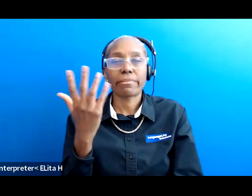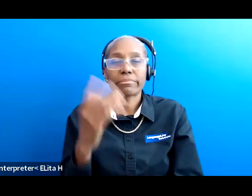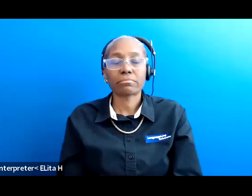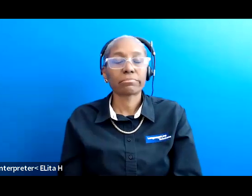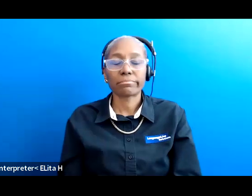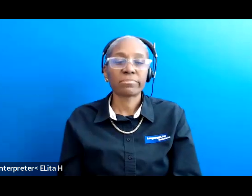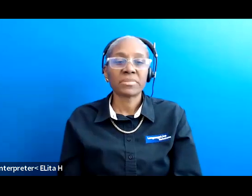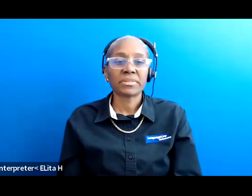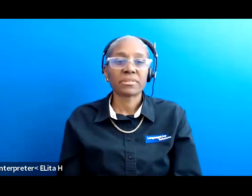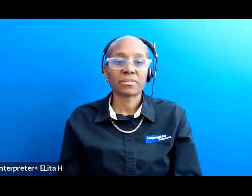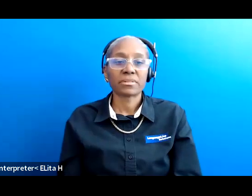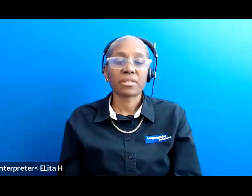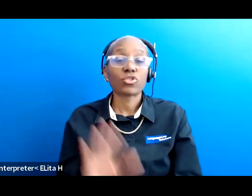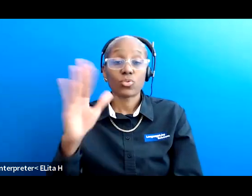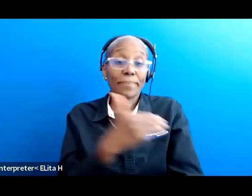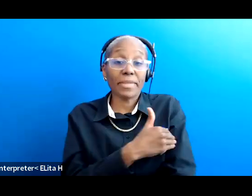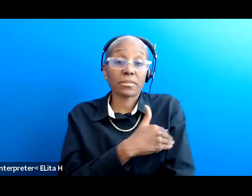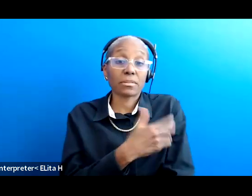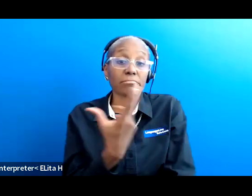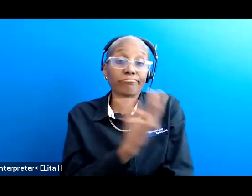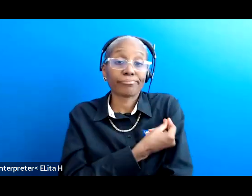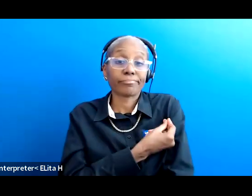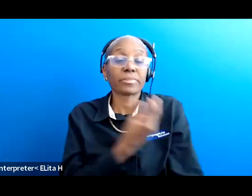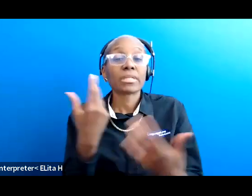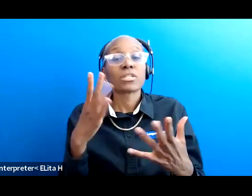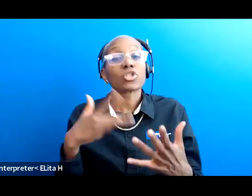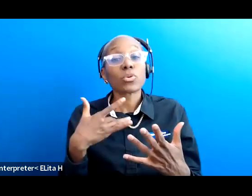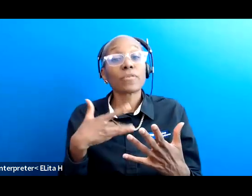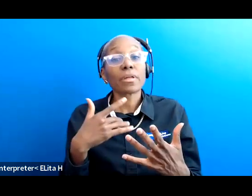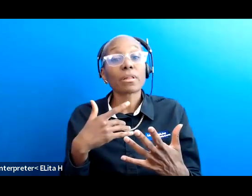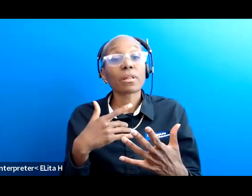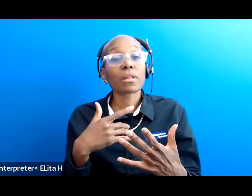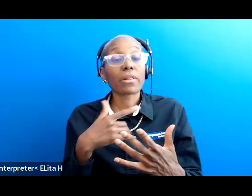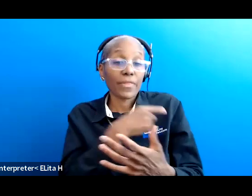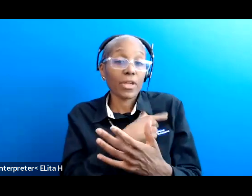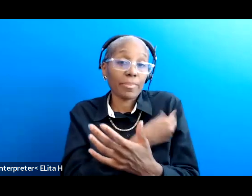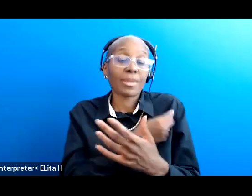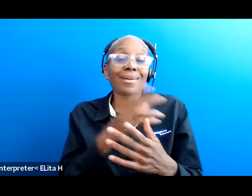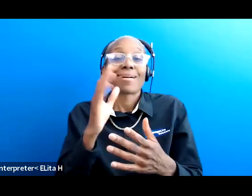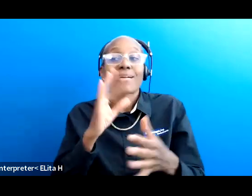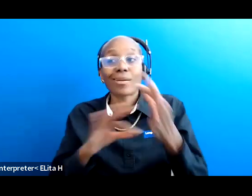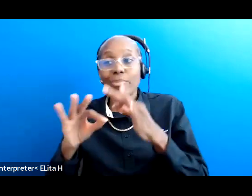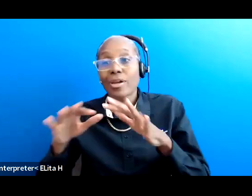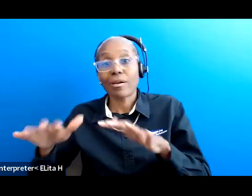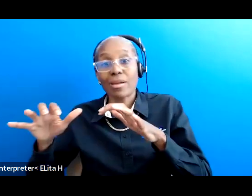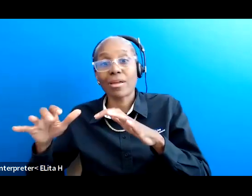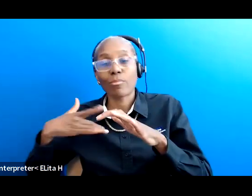They're injections into the muscle. So you would have sensation there, as opposed to somebody who's paralyzed who maybe doesn't have sensation.